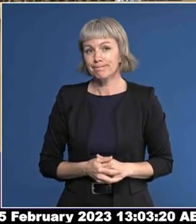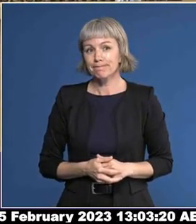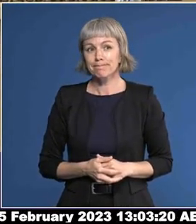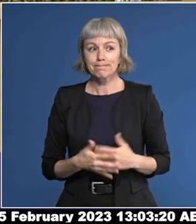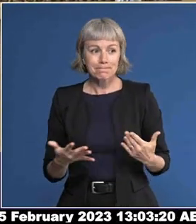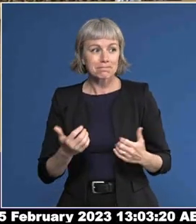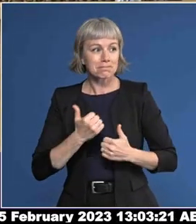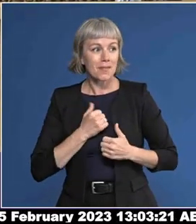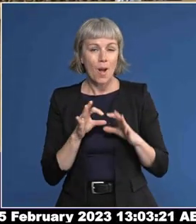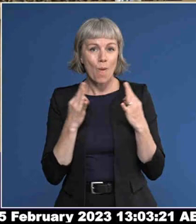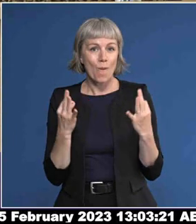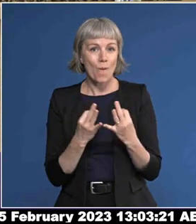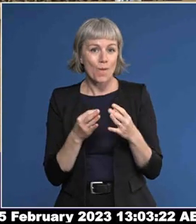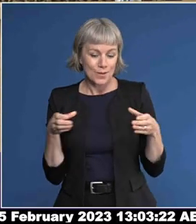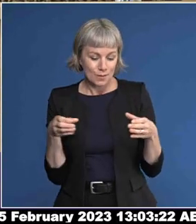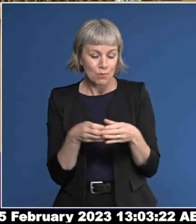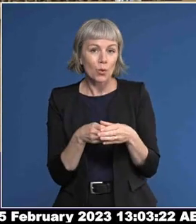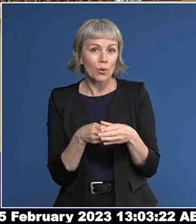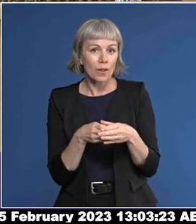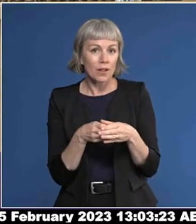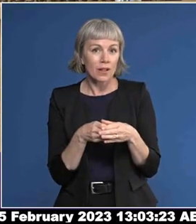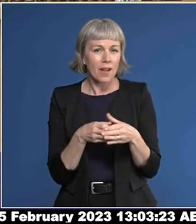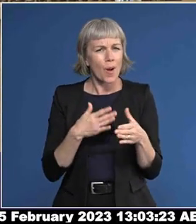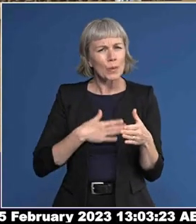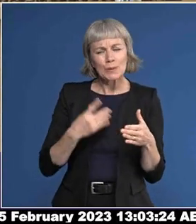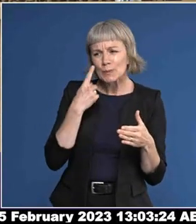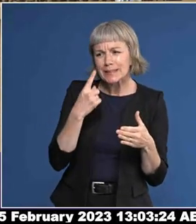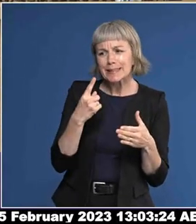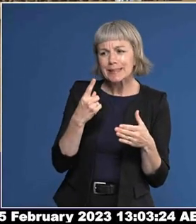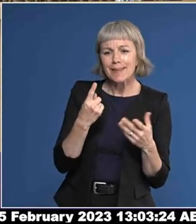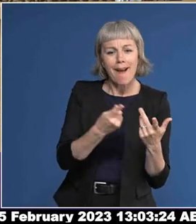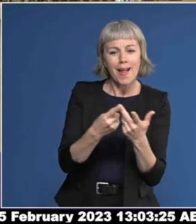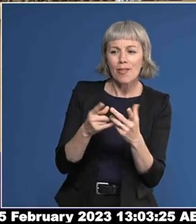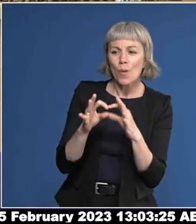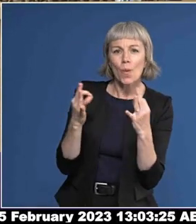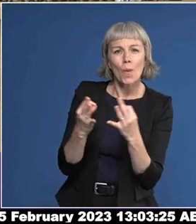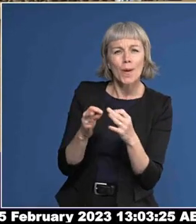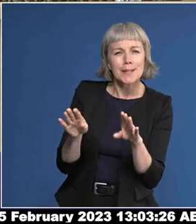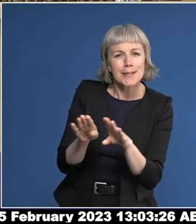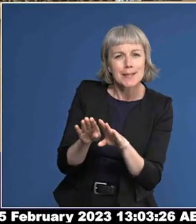would really like to see that smaller organisations like ours can stay and operate